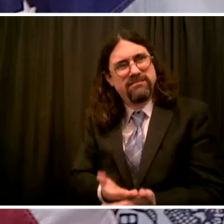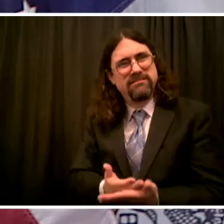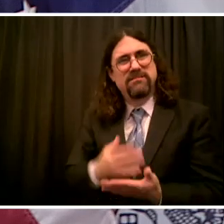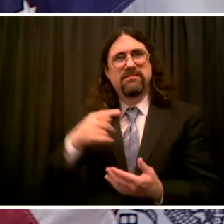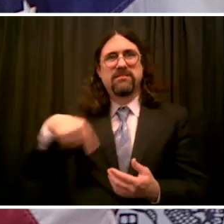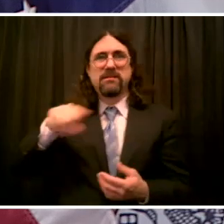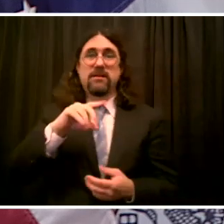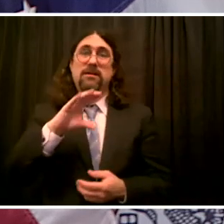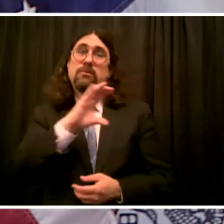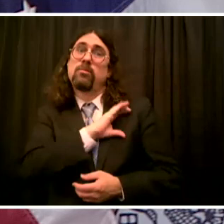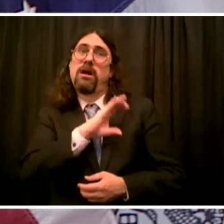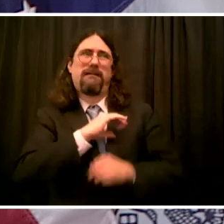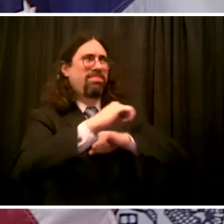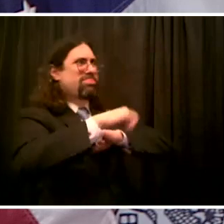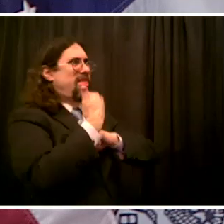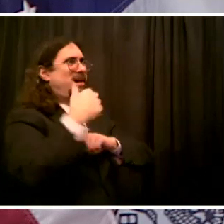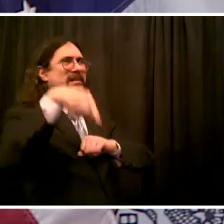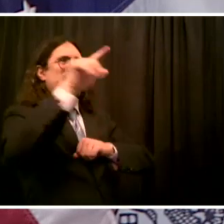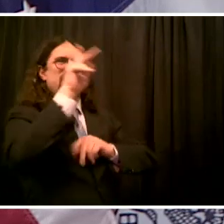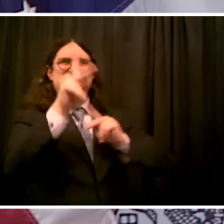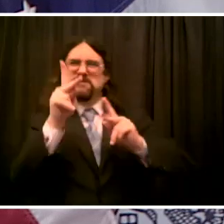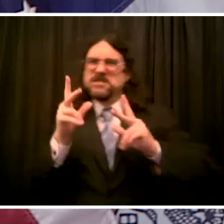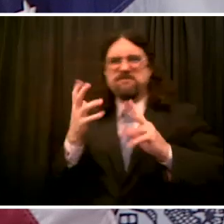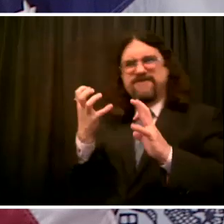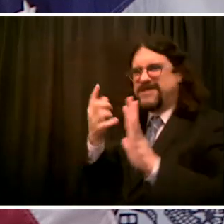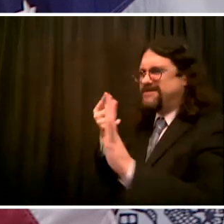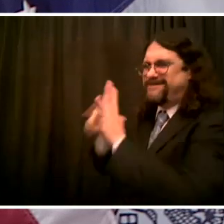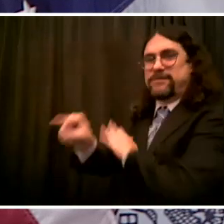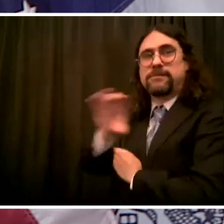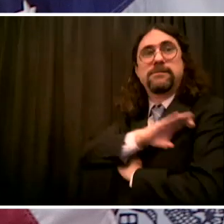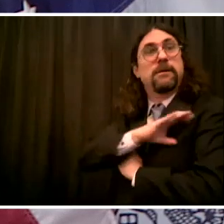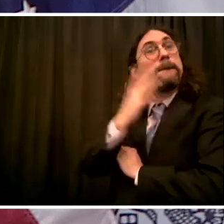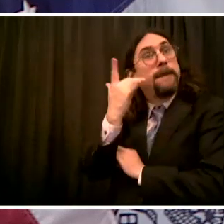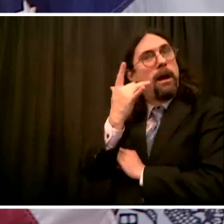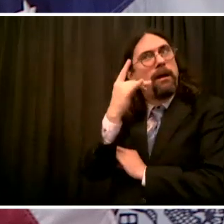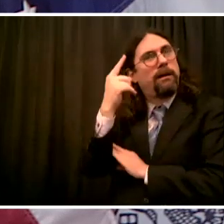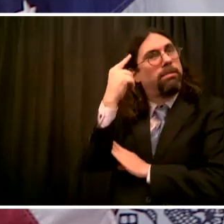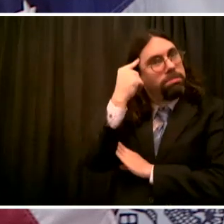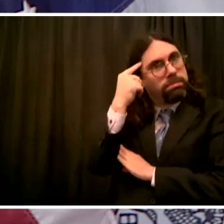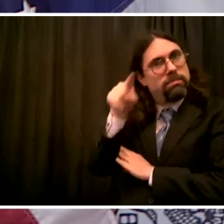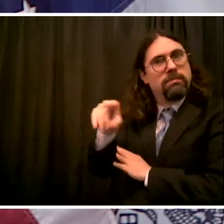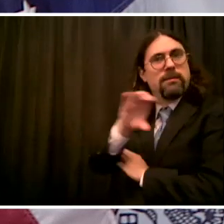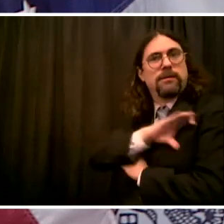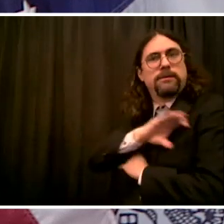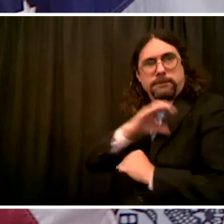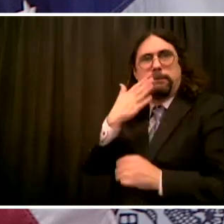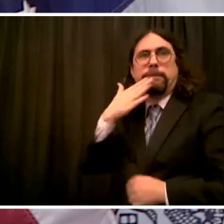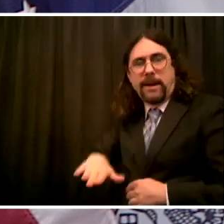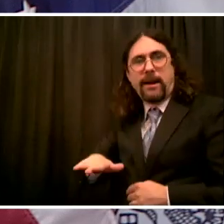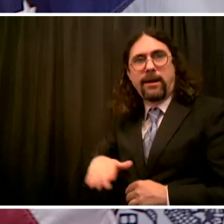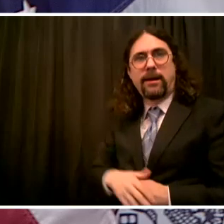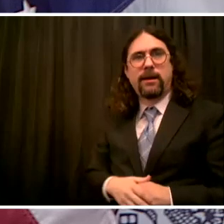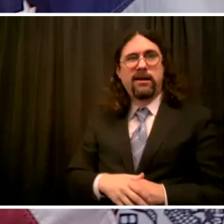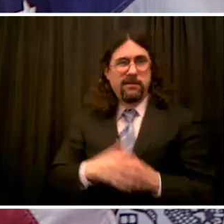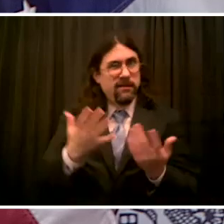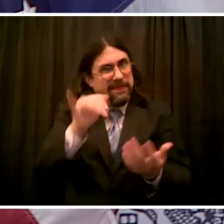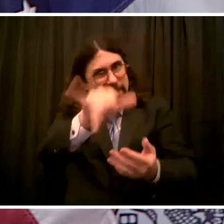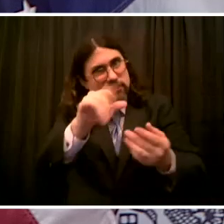VIDEO, WHERE THE POLICE OFFICERS ARE DEALING WITH INDIVIDUALS, QUITE FRANKLY, FHTIG N JOTU ST WITH THE POLIC DEPARTMENT, TH